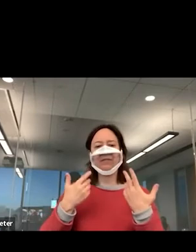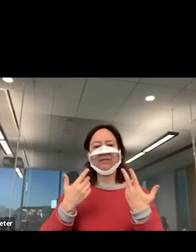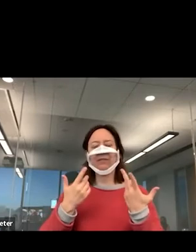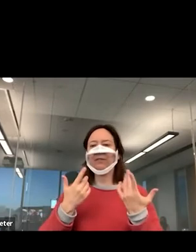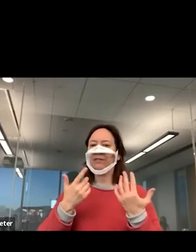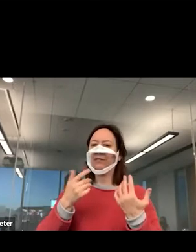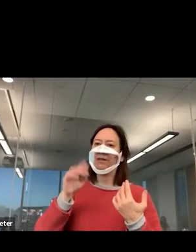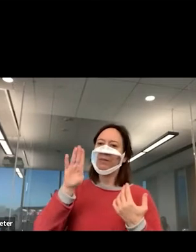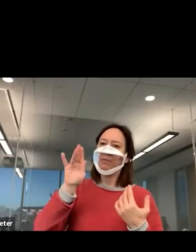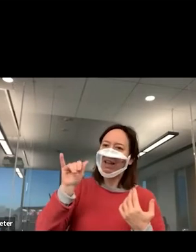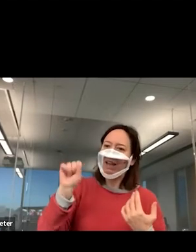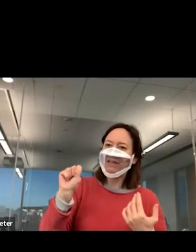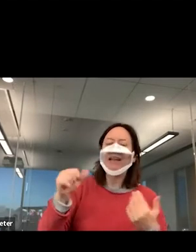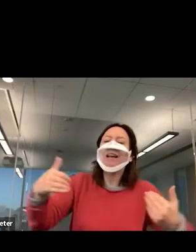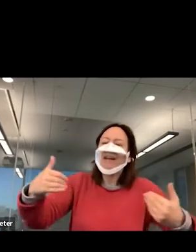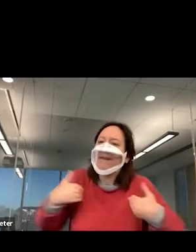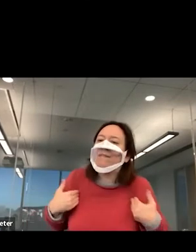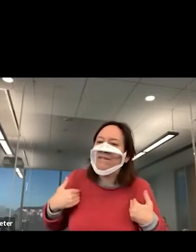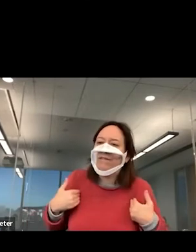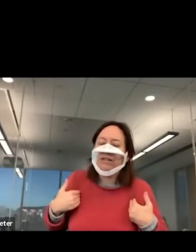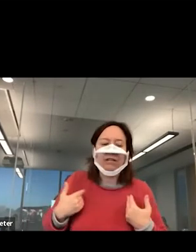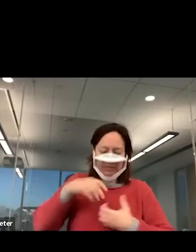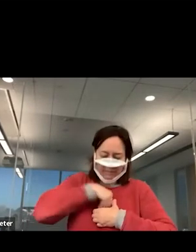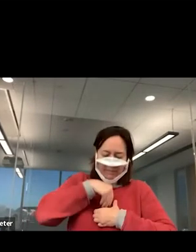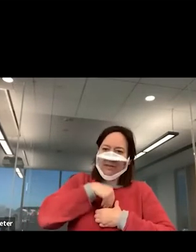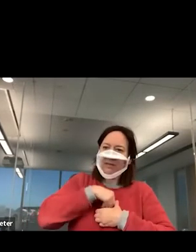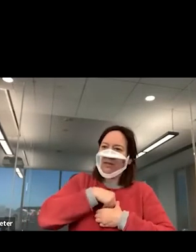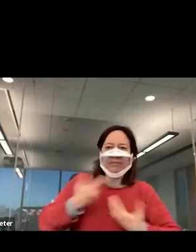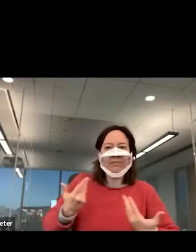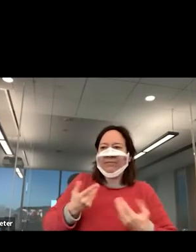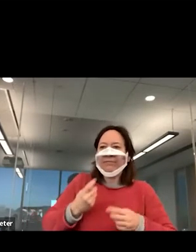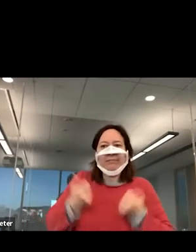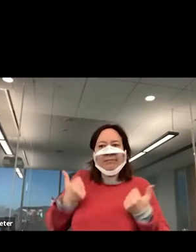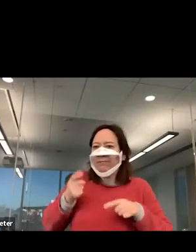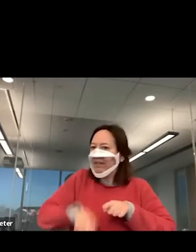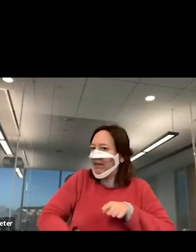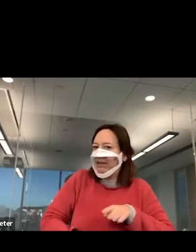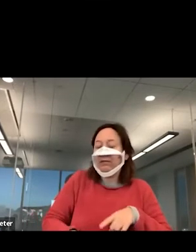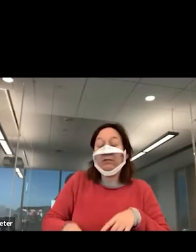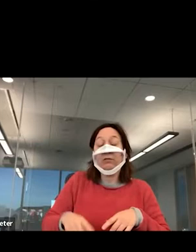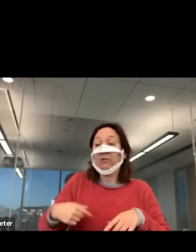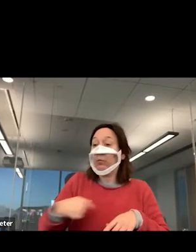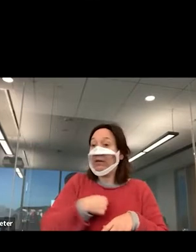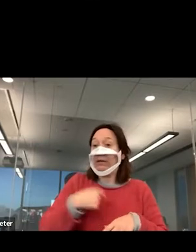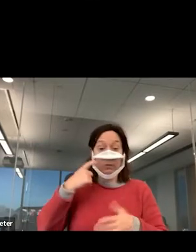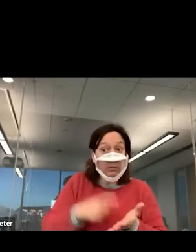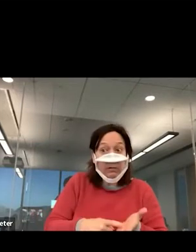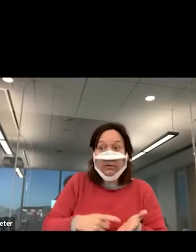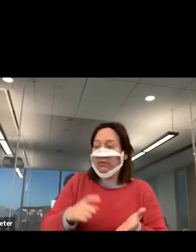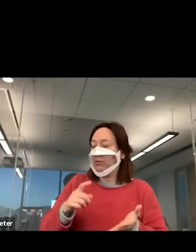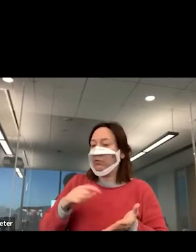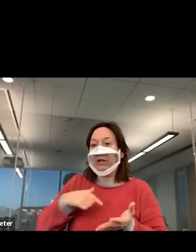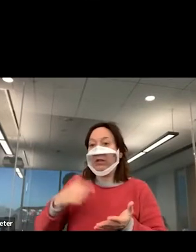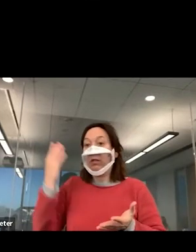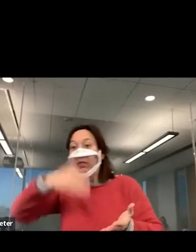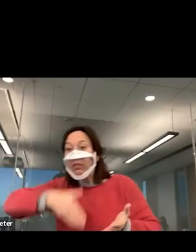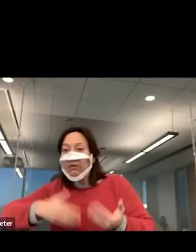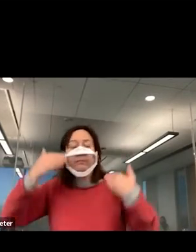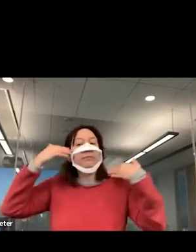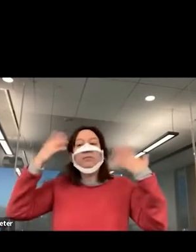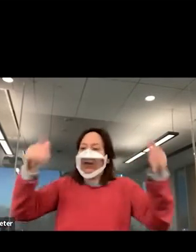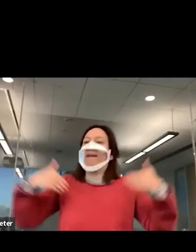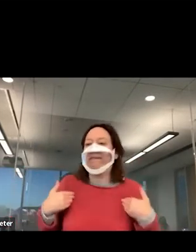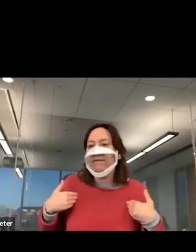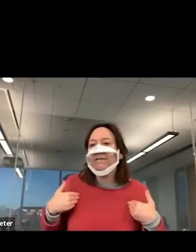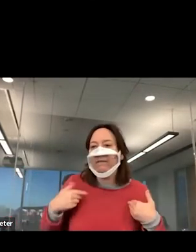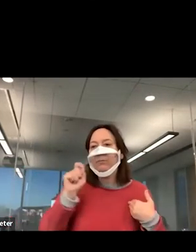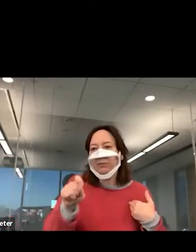going we we bring them with us and whether we acknowledge it or not we all have them and